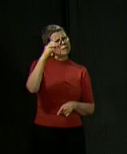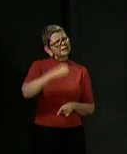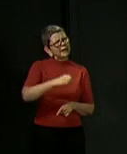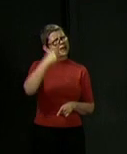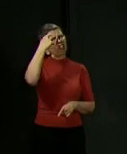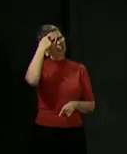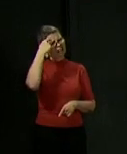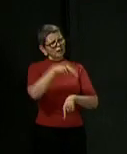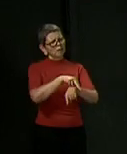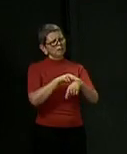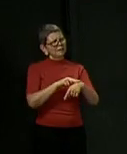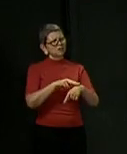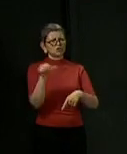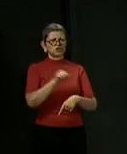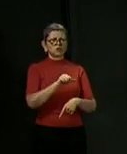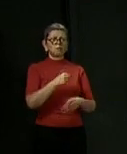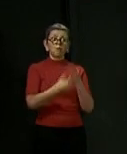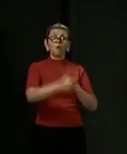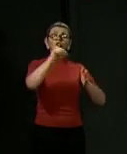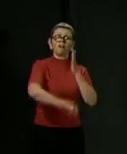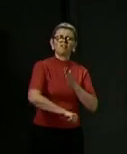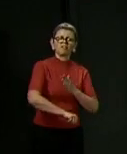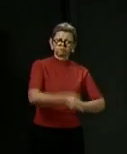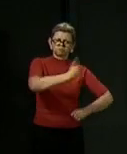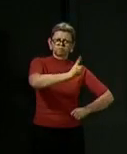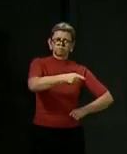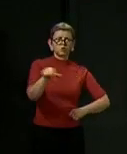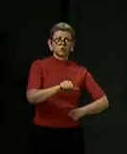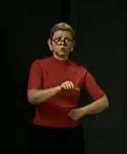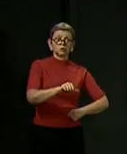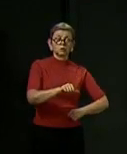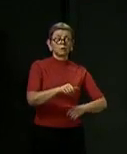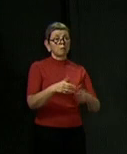that the police should be taking a tougher approach to enforce the lockdown, which presumably